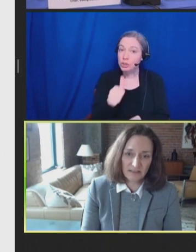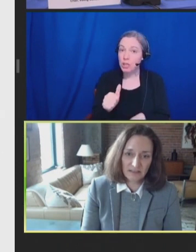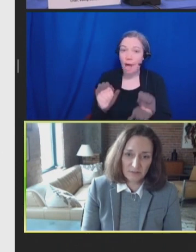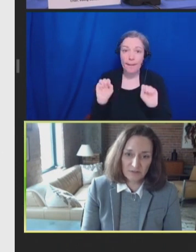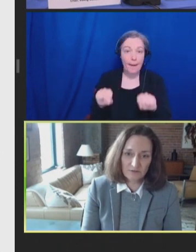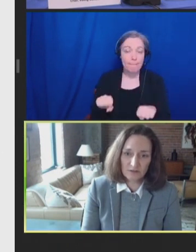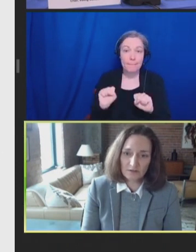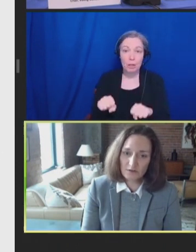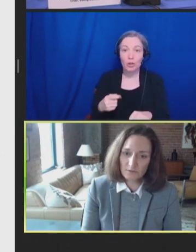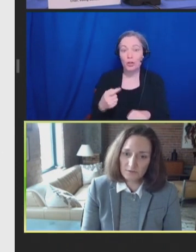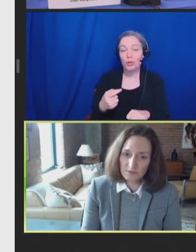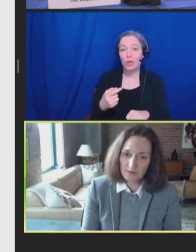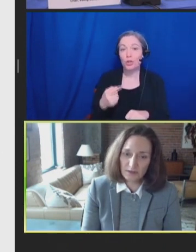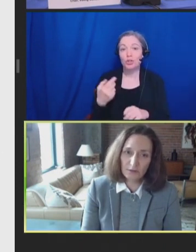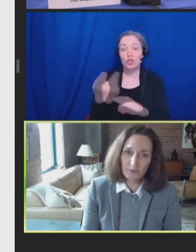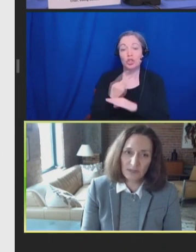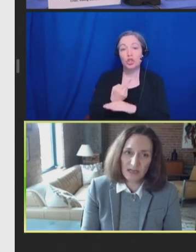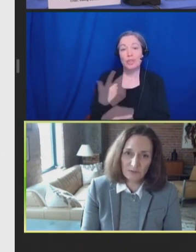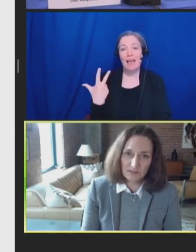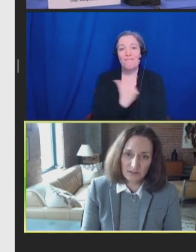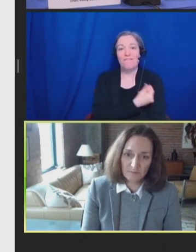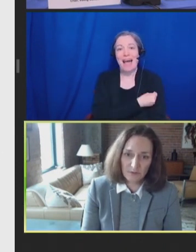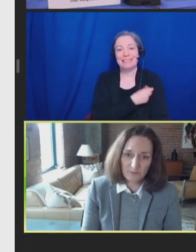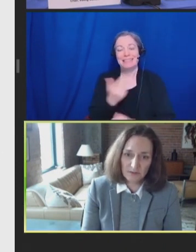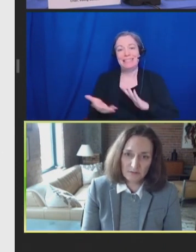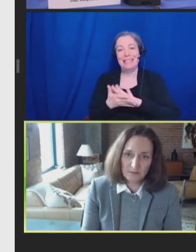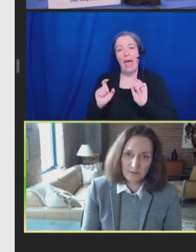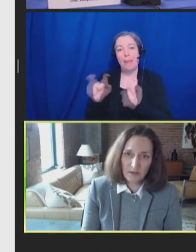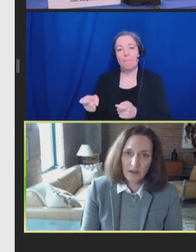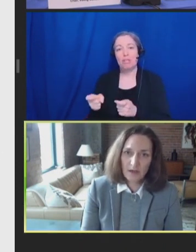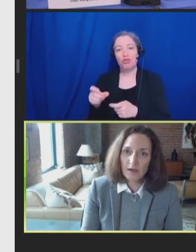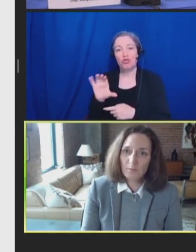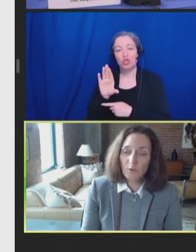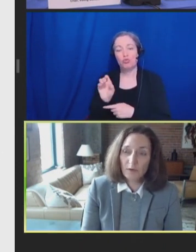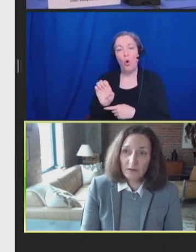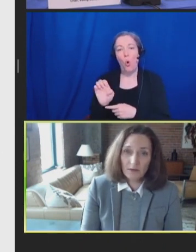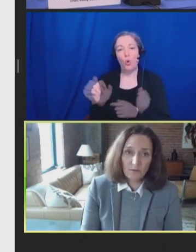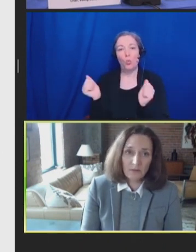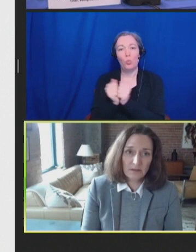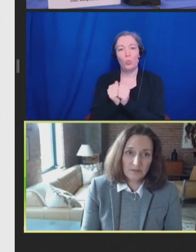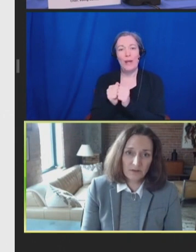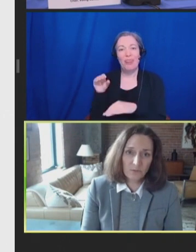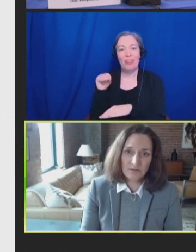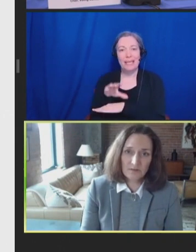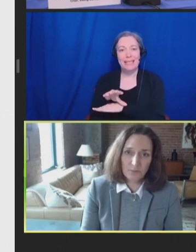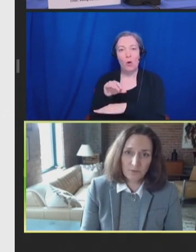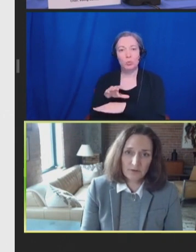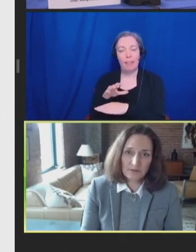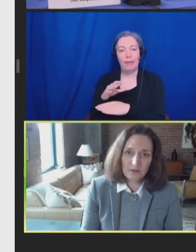the vaccine administration codes that include a counseling component. We know and we support